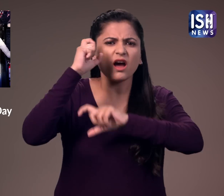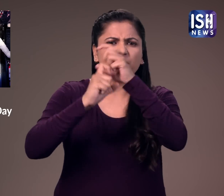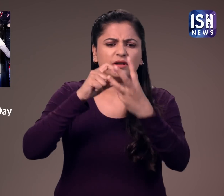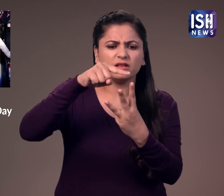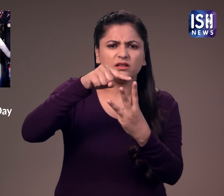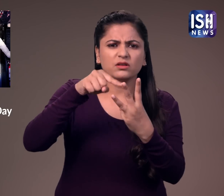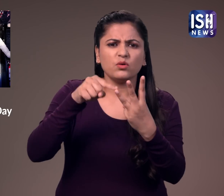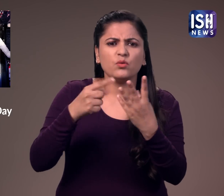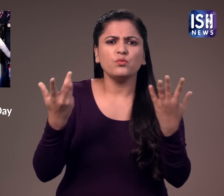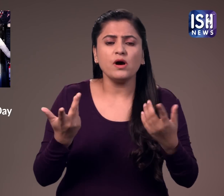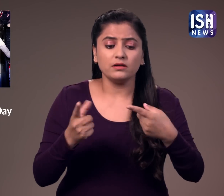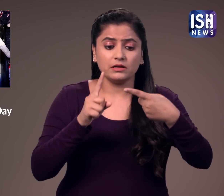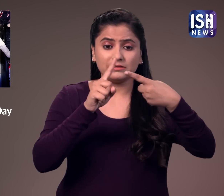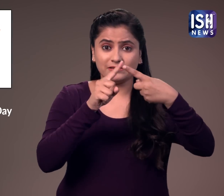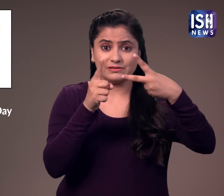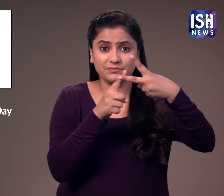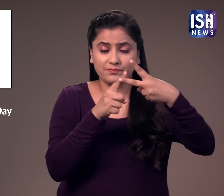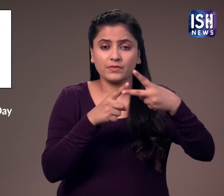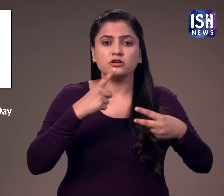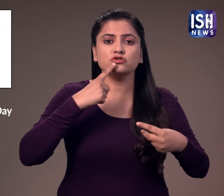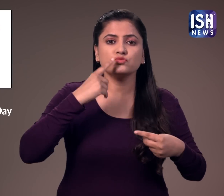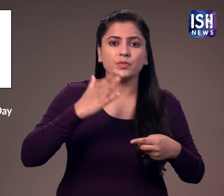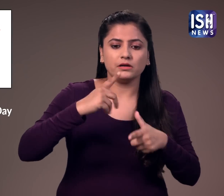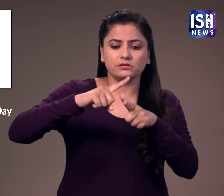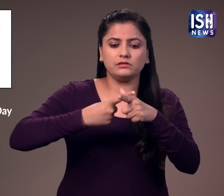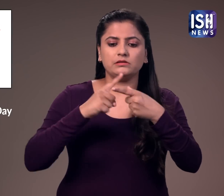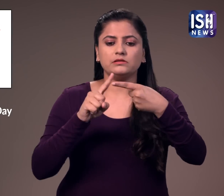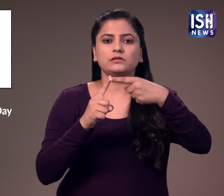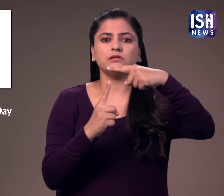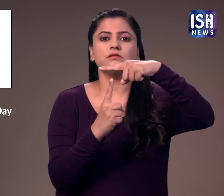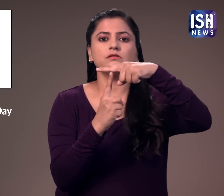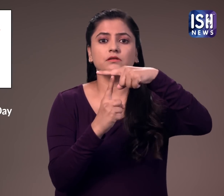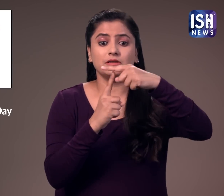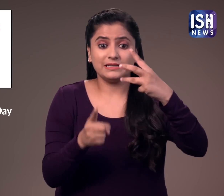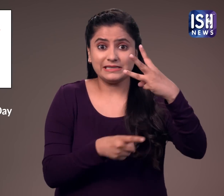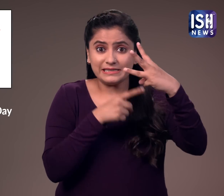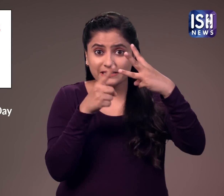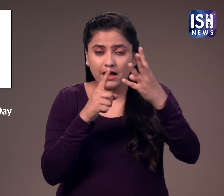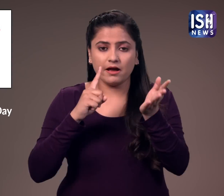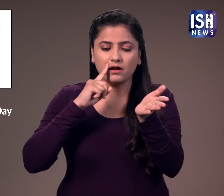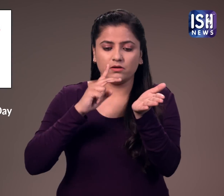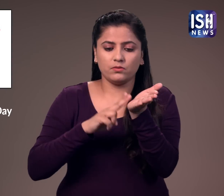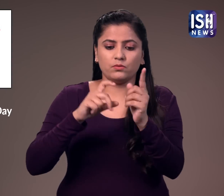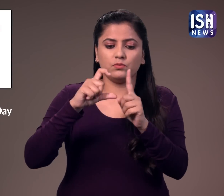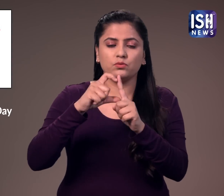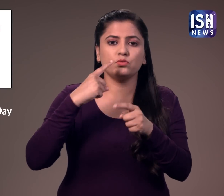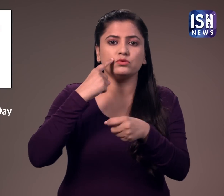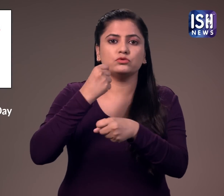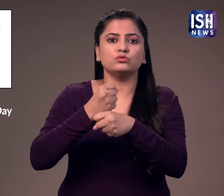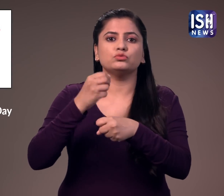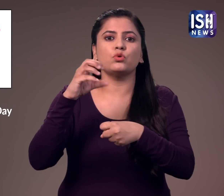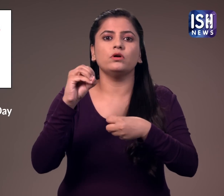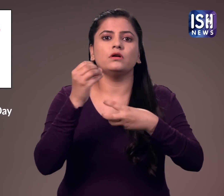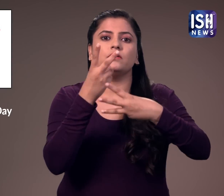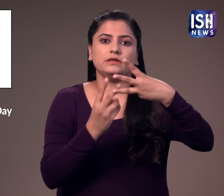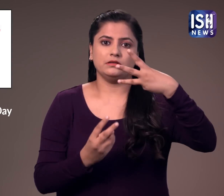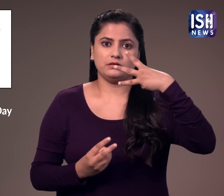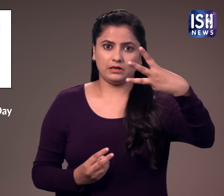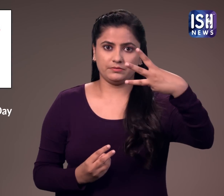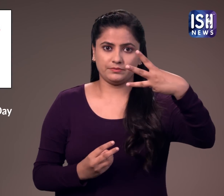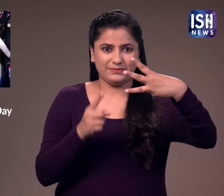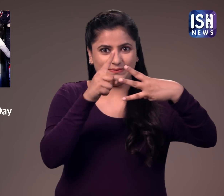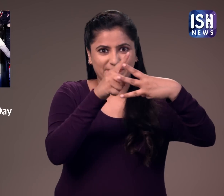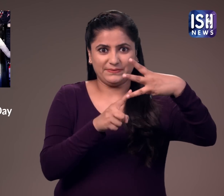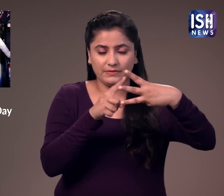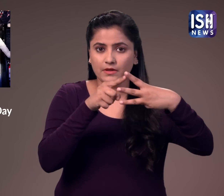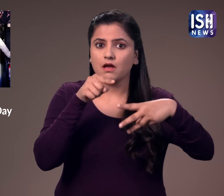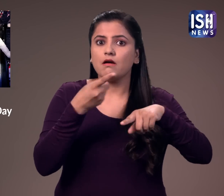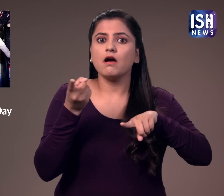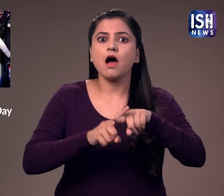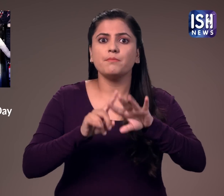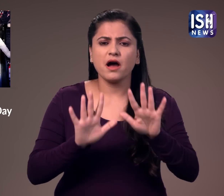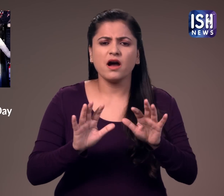Out of the three, 2 were Spicejet flights and 1 was of Indigo.